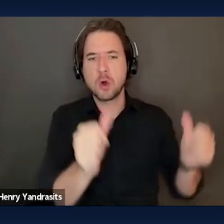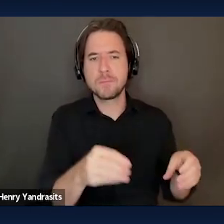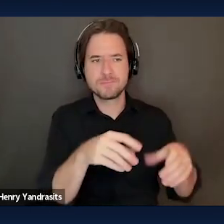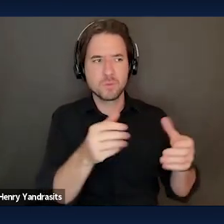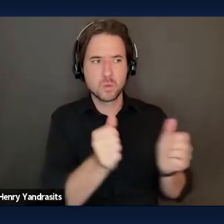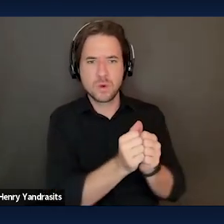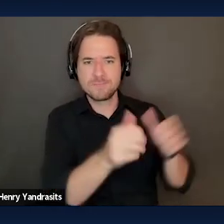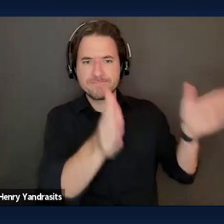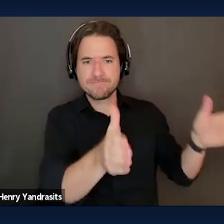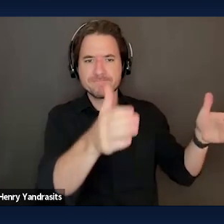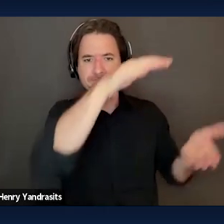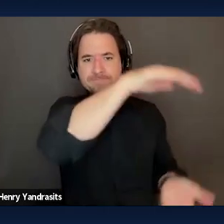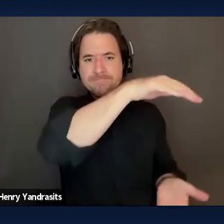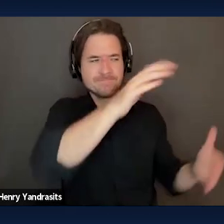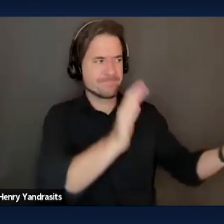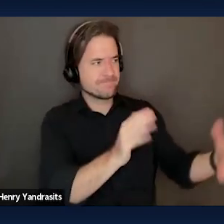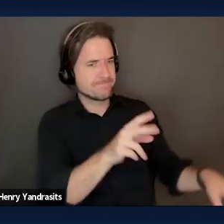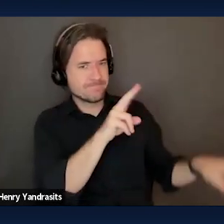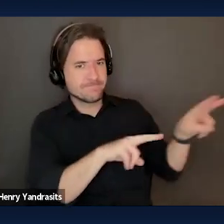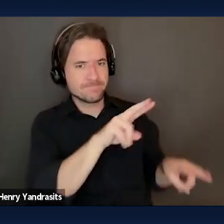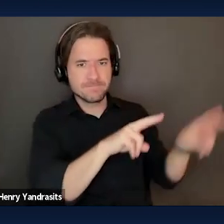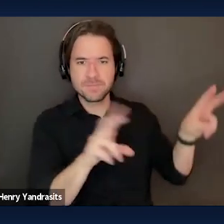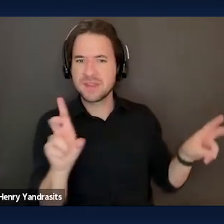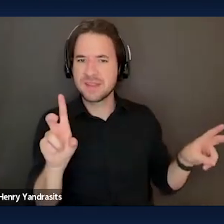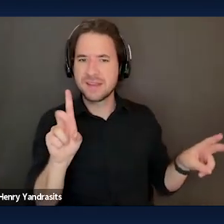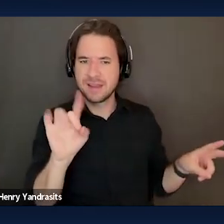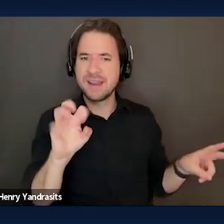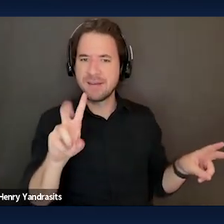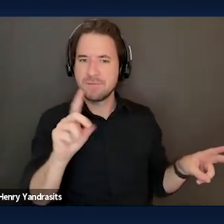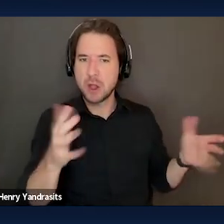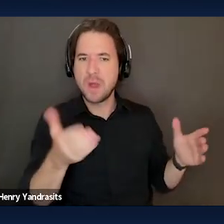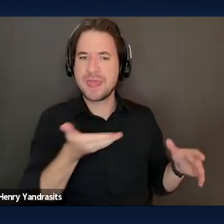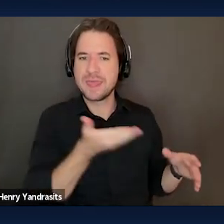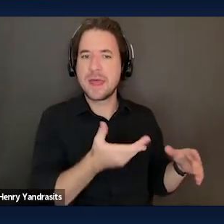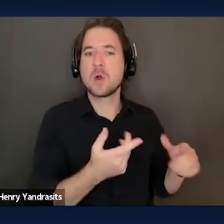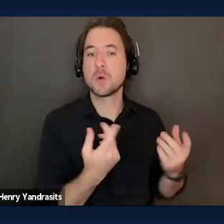was already there. All he had to do was take away what didn't matter.